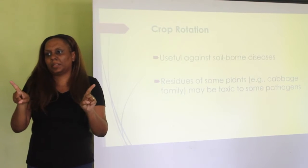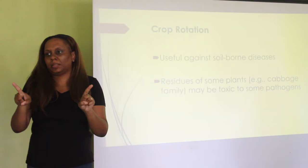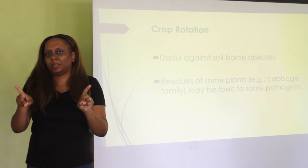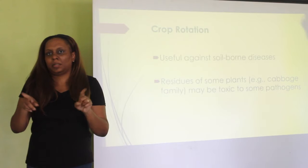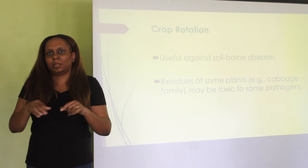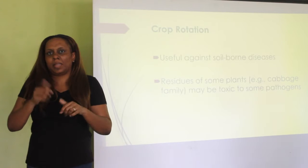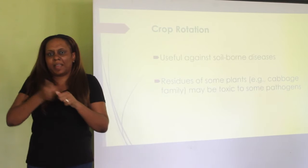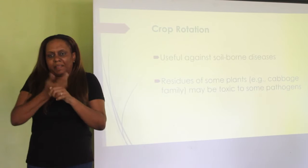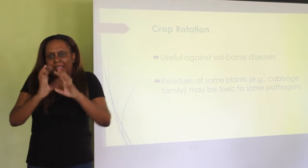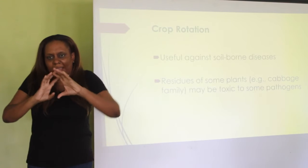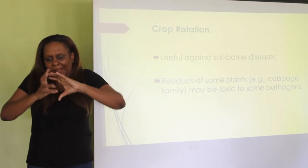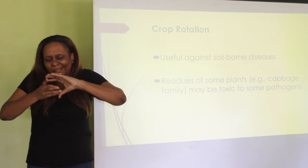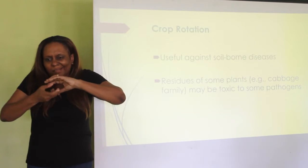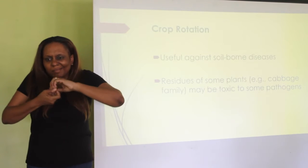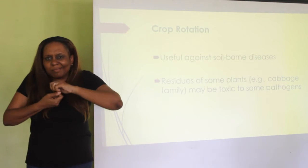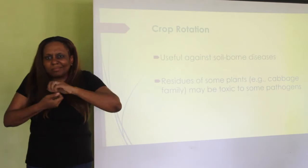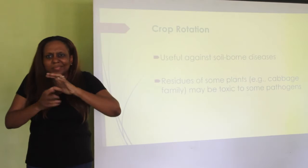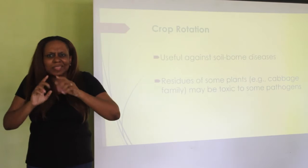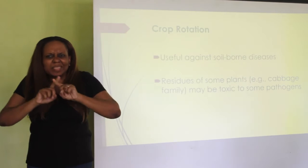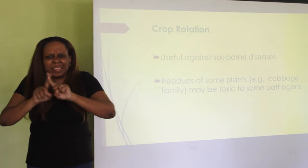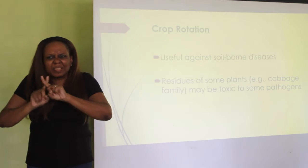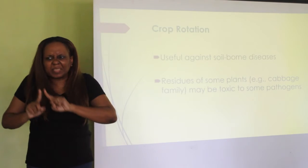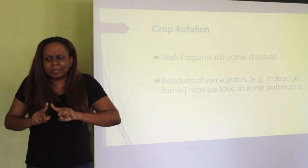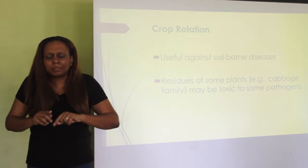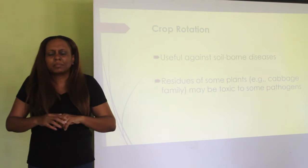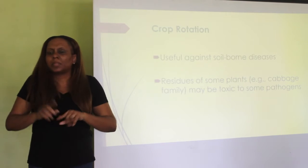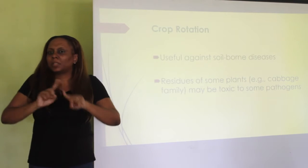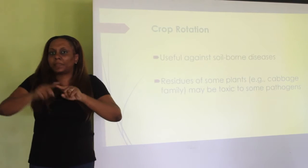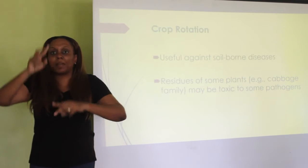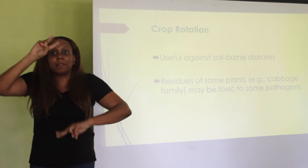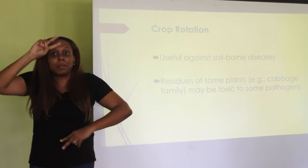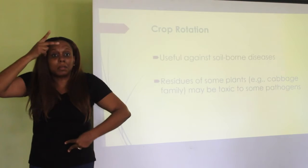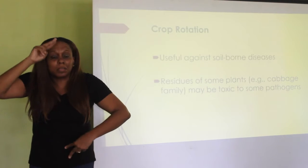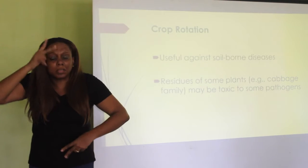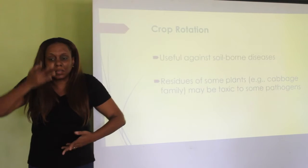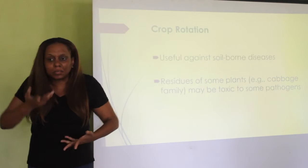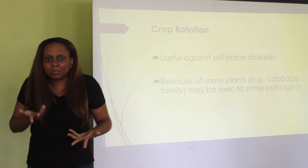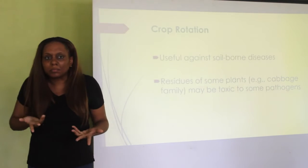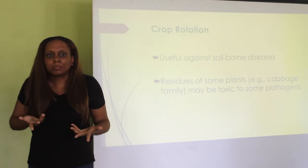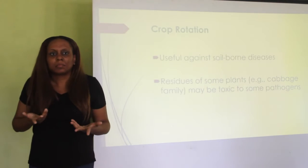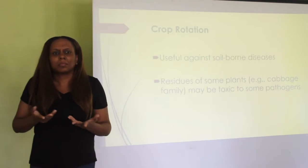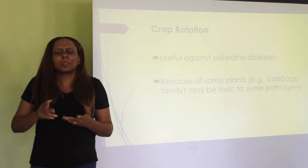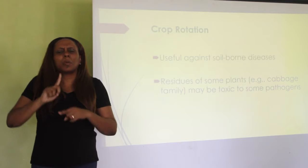fungus different viruses that affects all of them and as you study we realize that